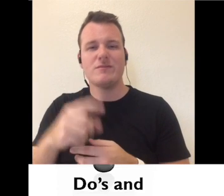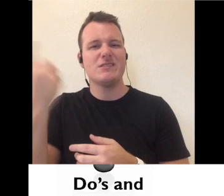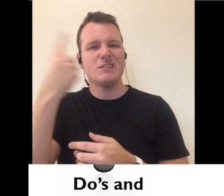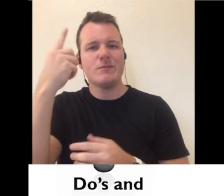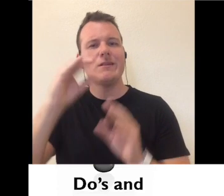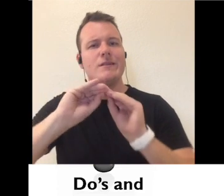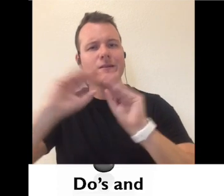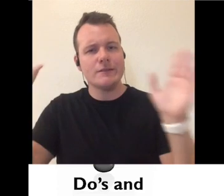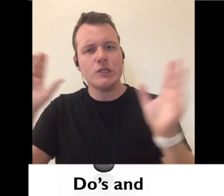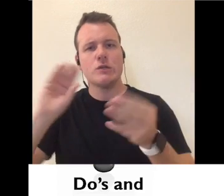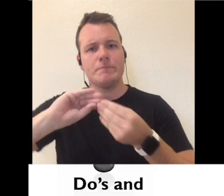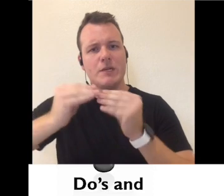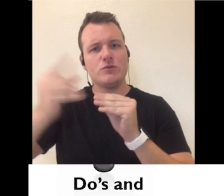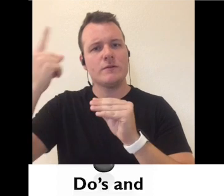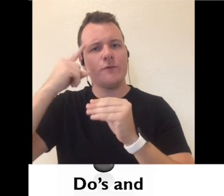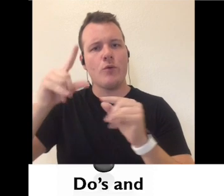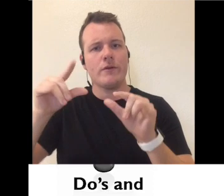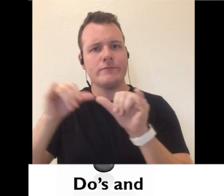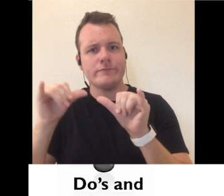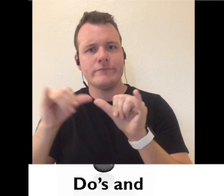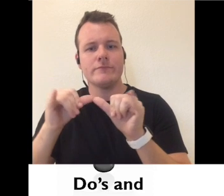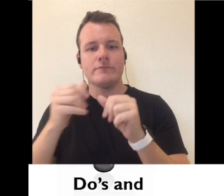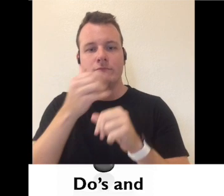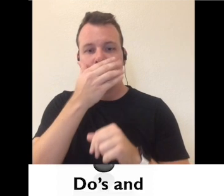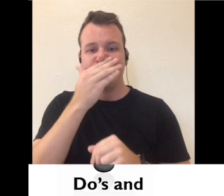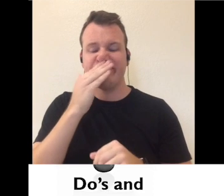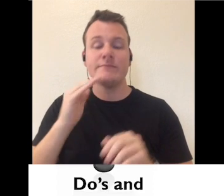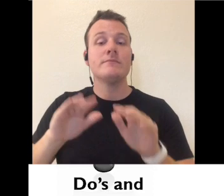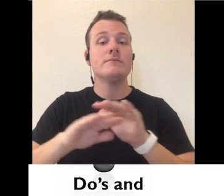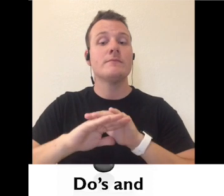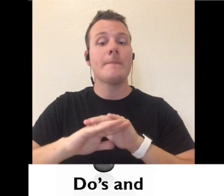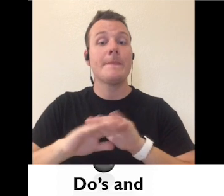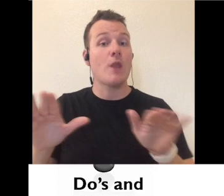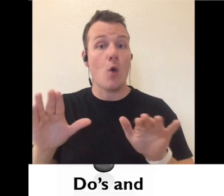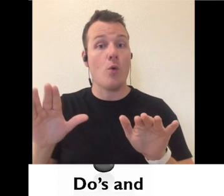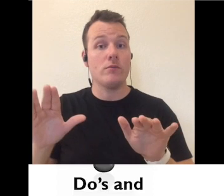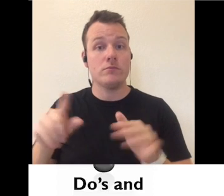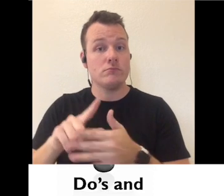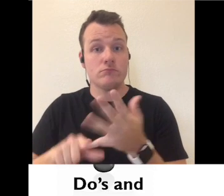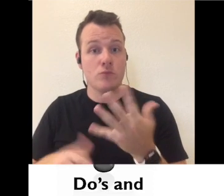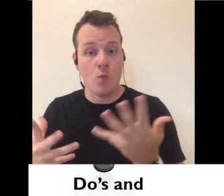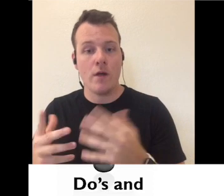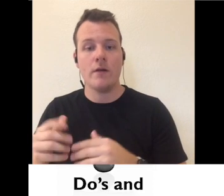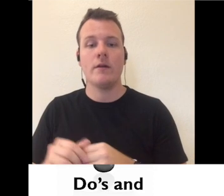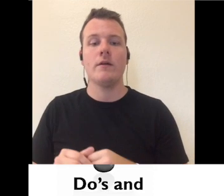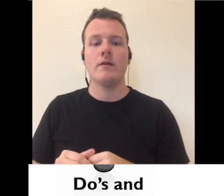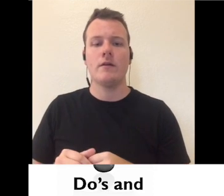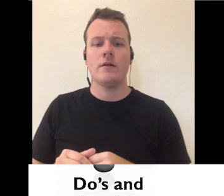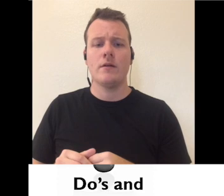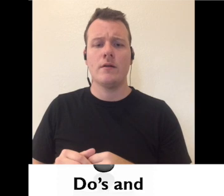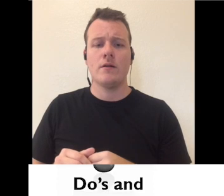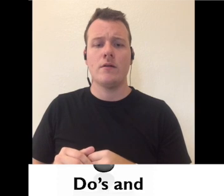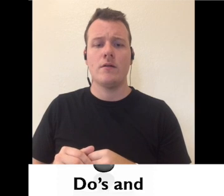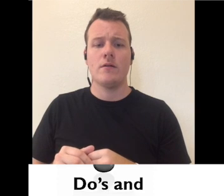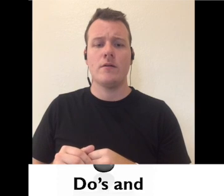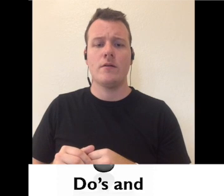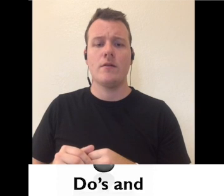metric for achievement. Don't over hype the opportunities. Don't set unattainable